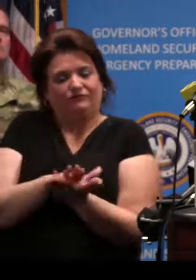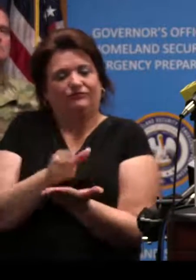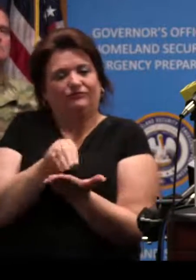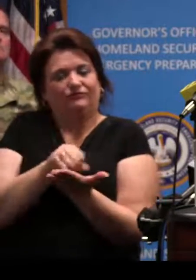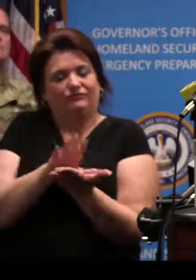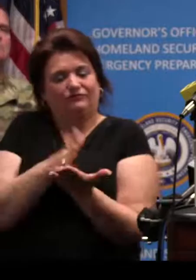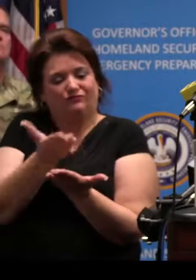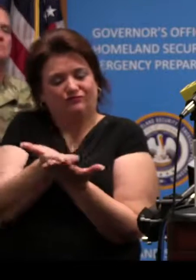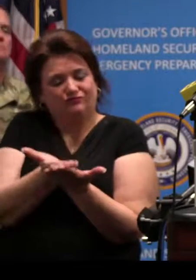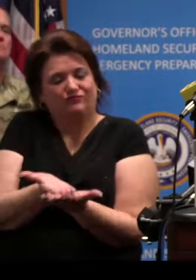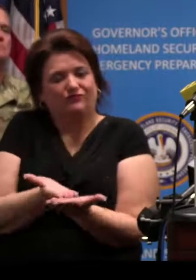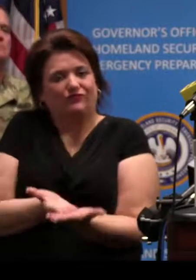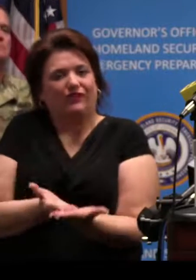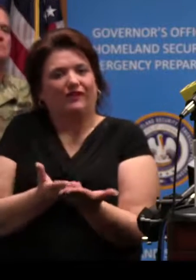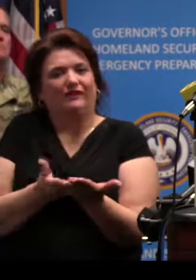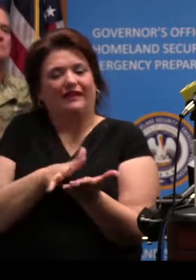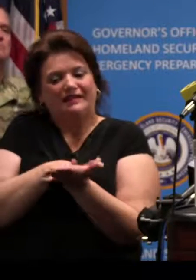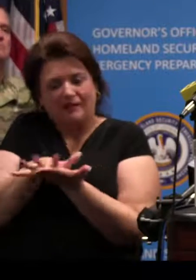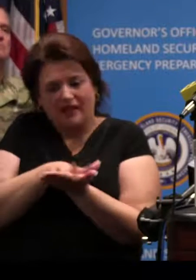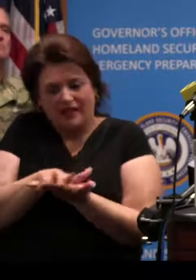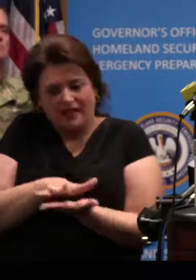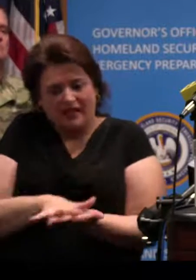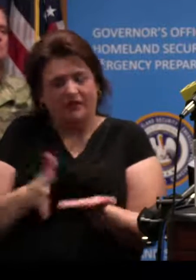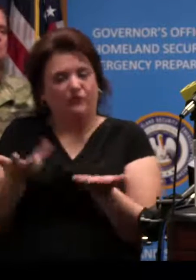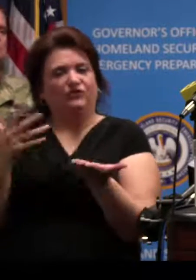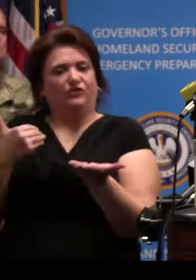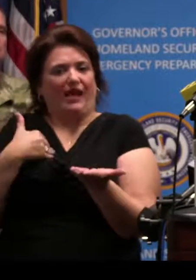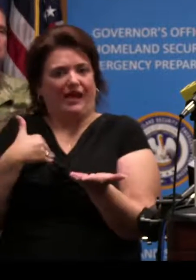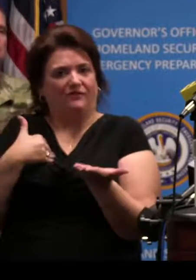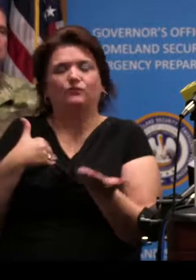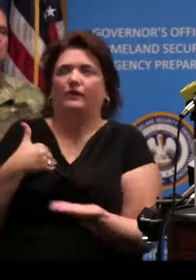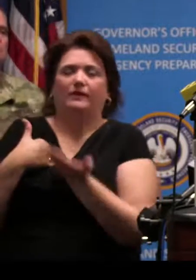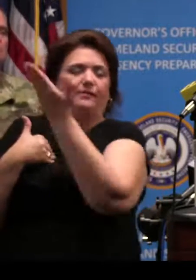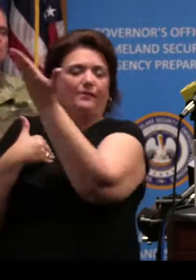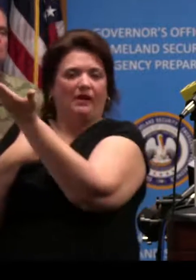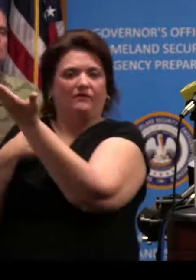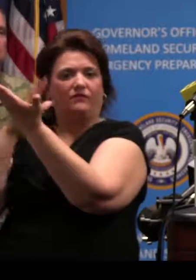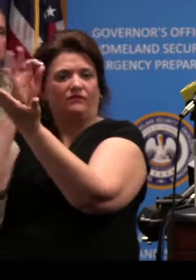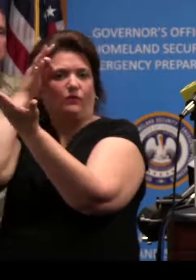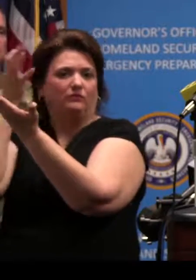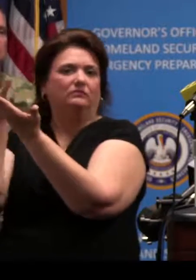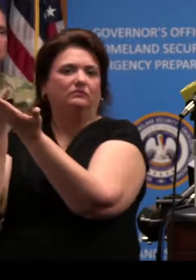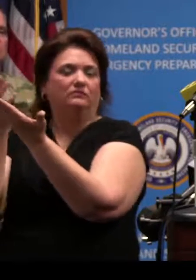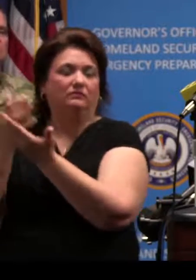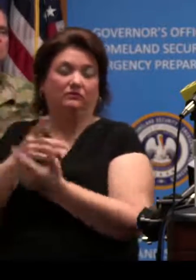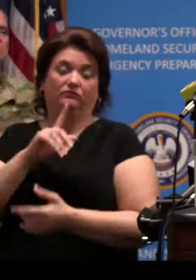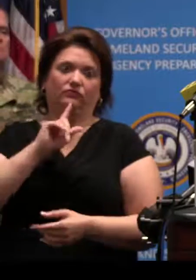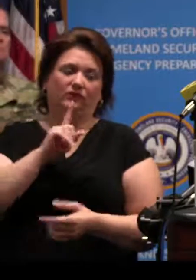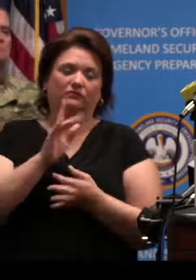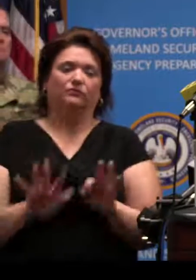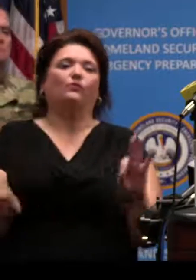expenses are and that's important for us right now especially in louisiana I want